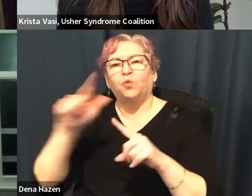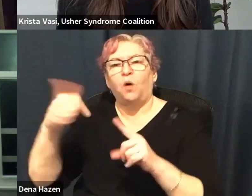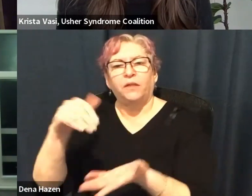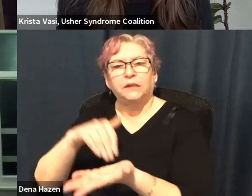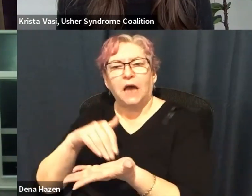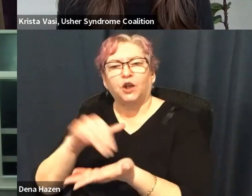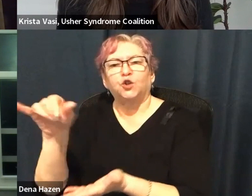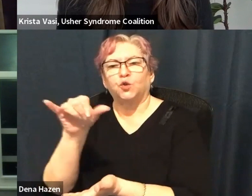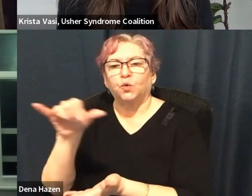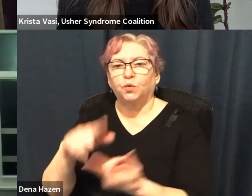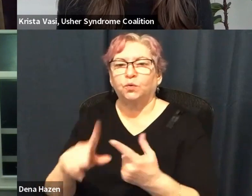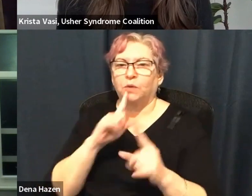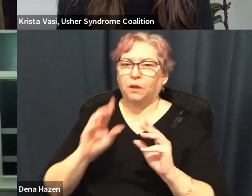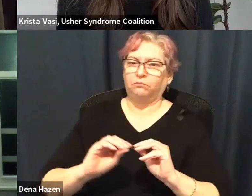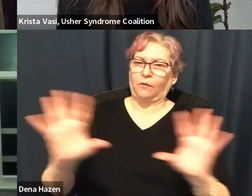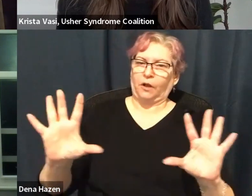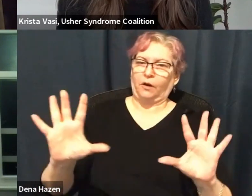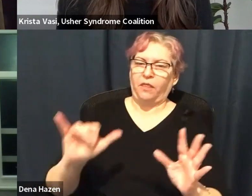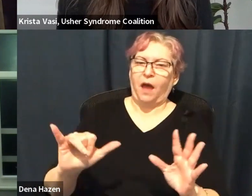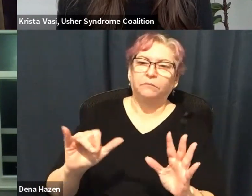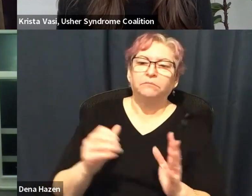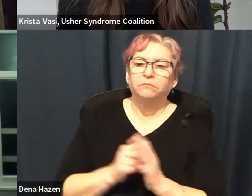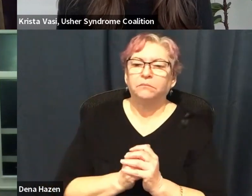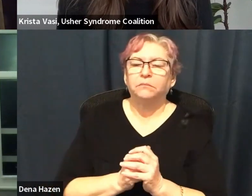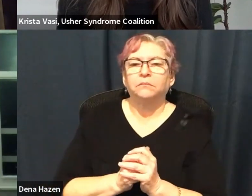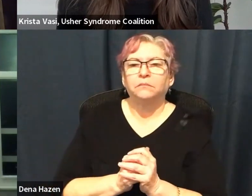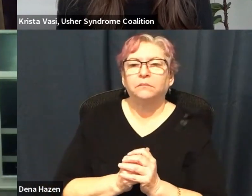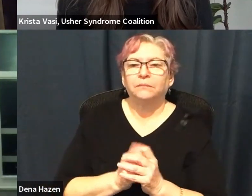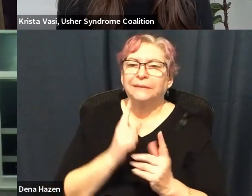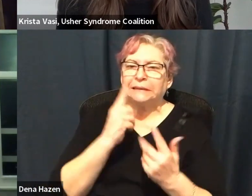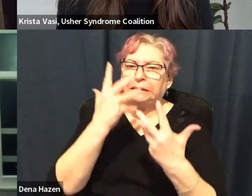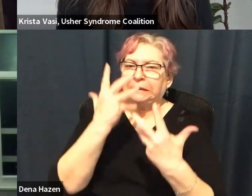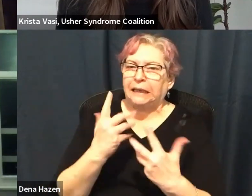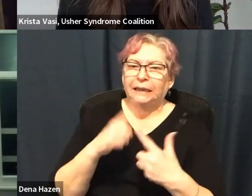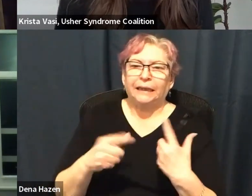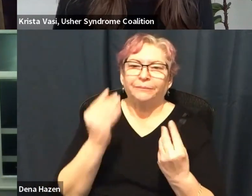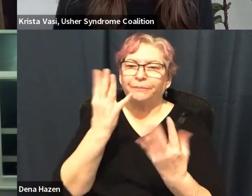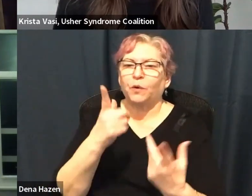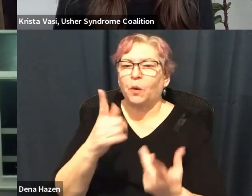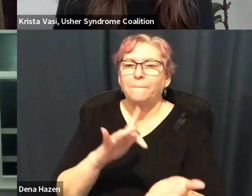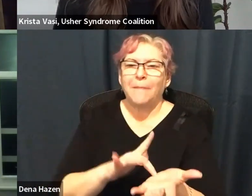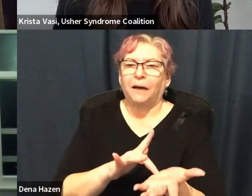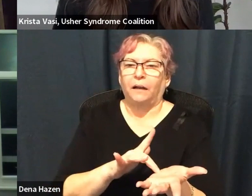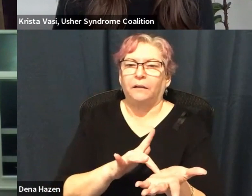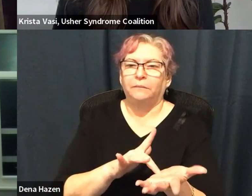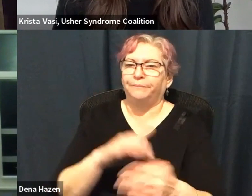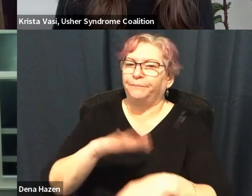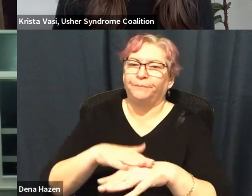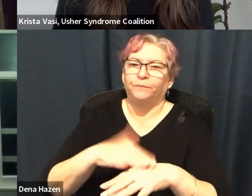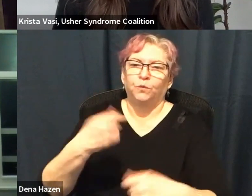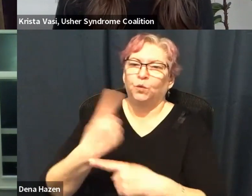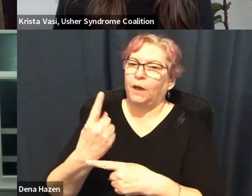to really clarify that. But unfortunately, we can't give out medical advice directly today.